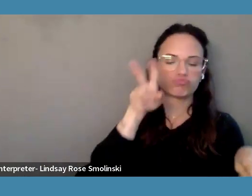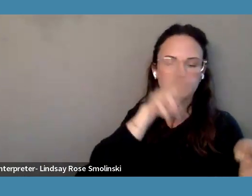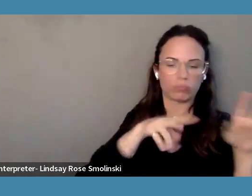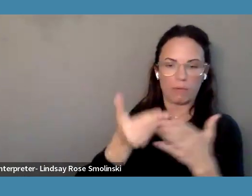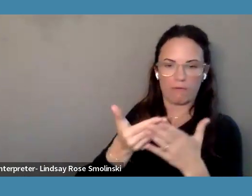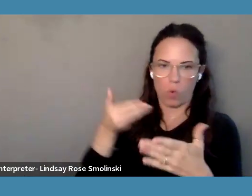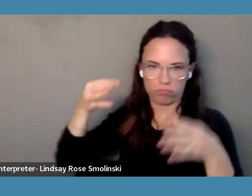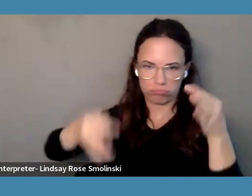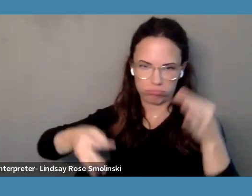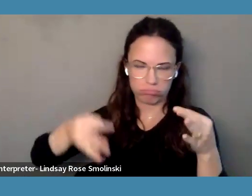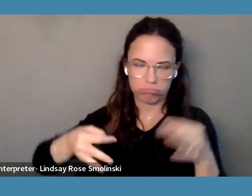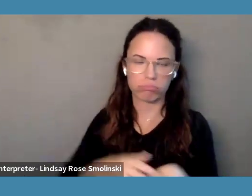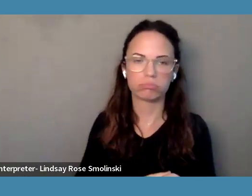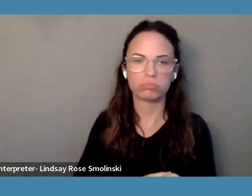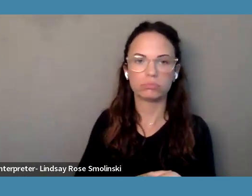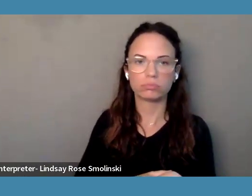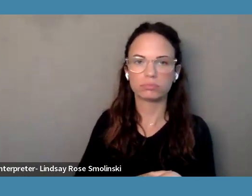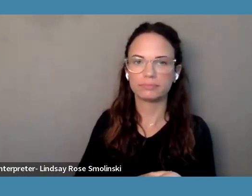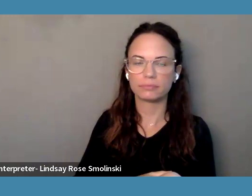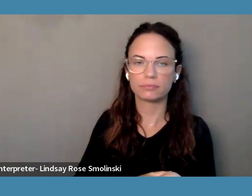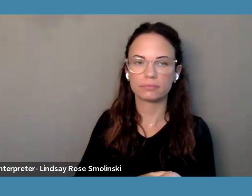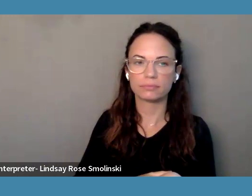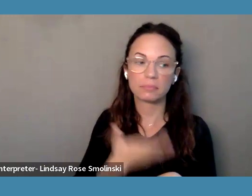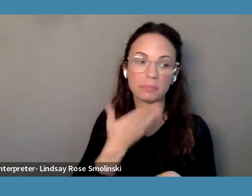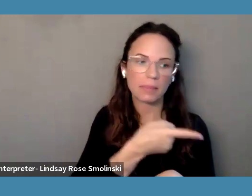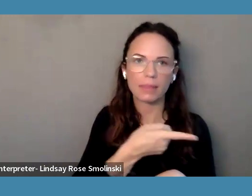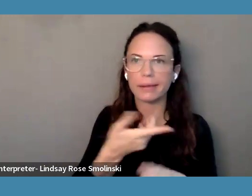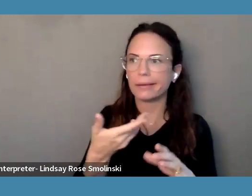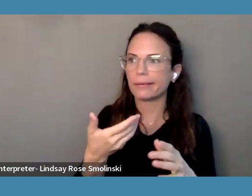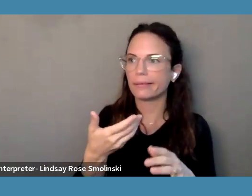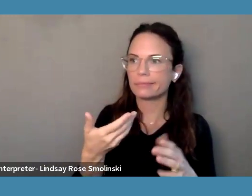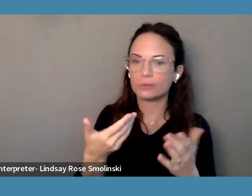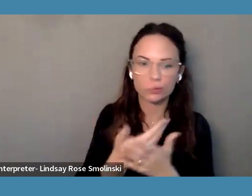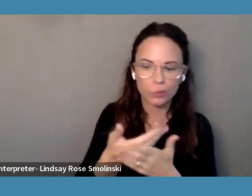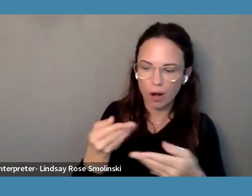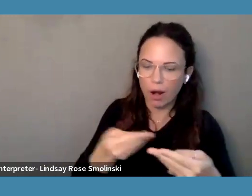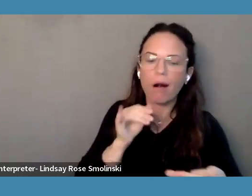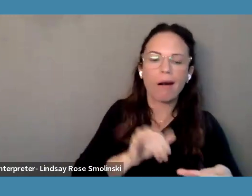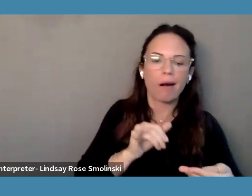So any new or additional information that they didn't have and prepare for the fair hearing,